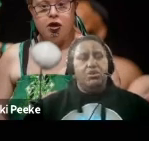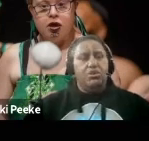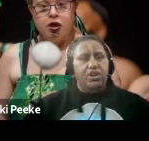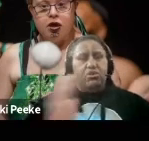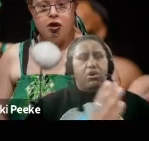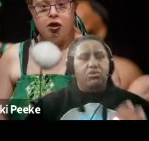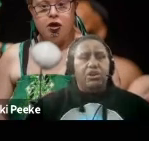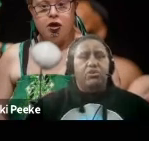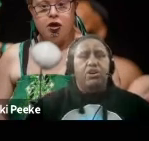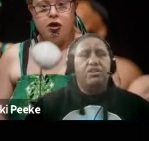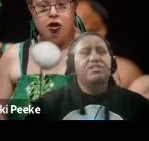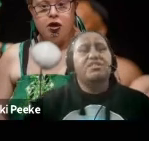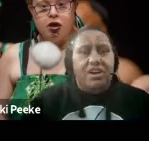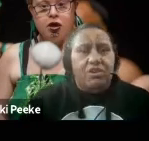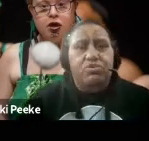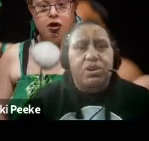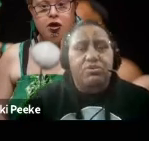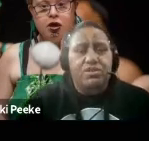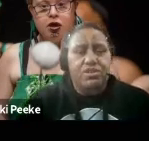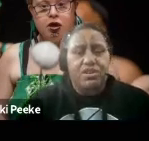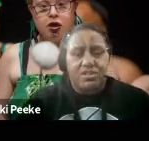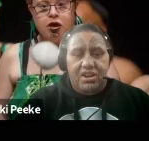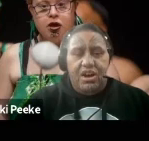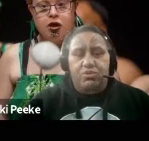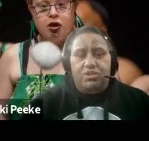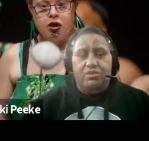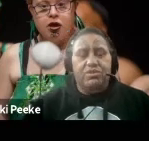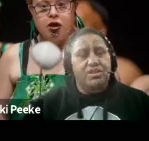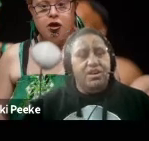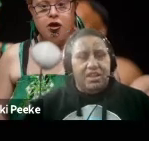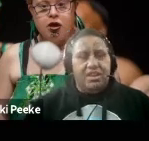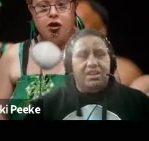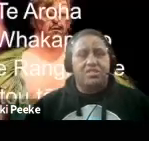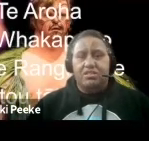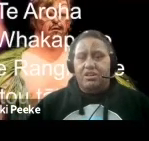Huri noa, huri noa, tēnā koutou, tēnā koutou, tēnā tātou.